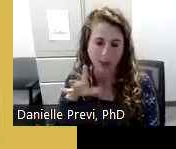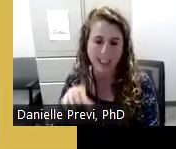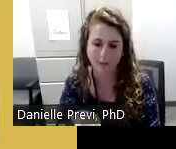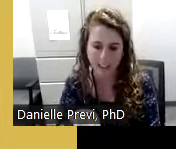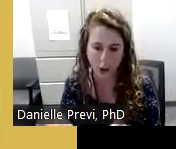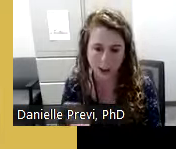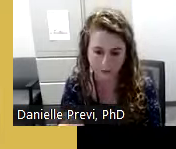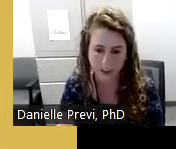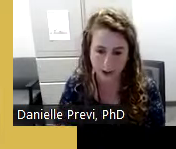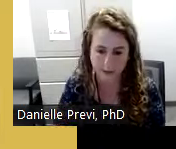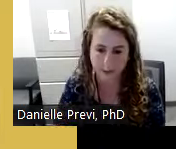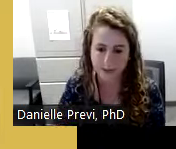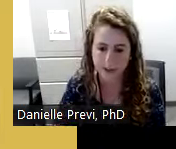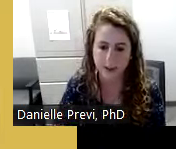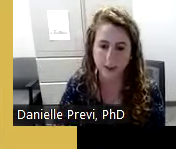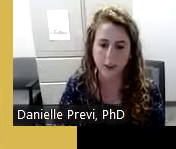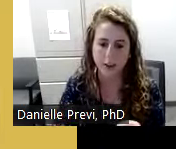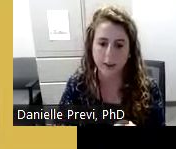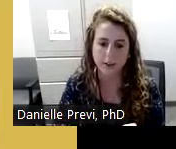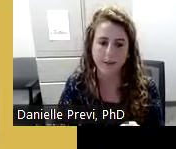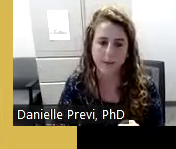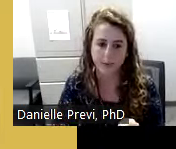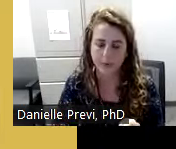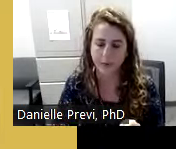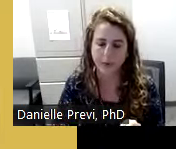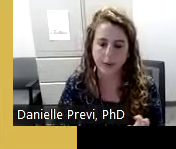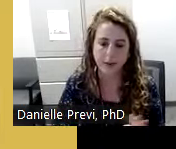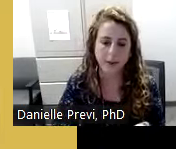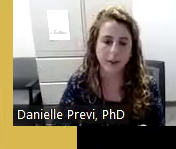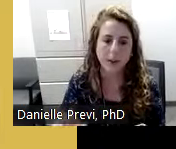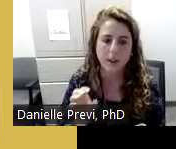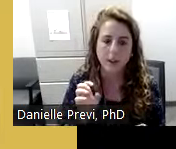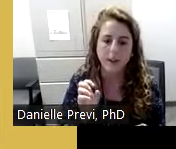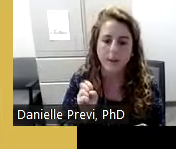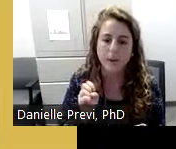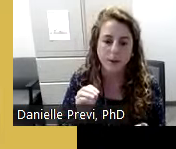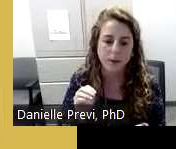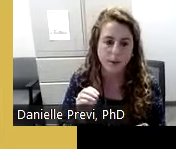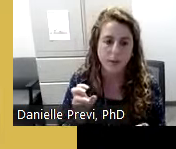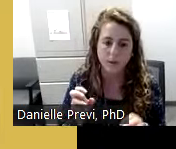the expectation of early intervention to take place by six months of age. So the 1-3-6 model.